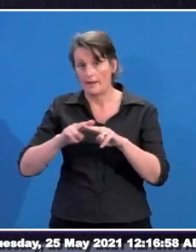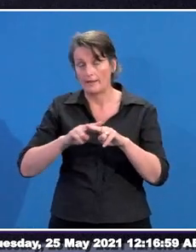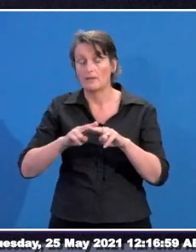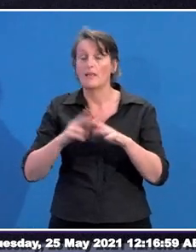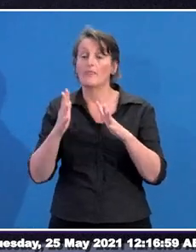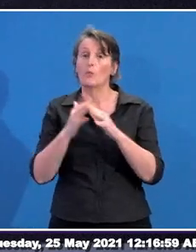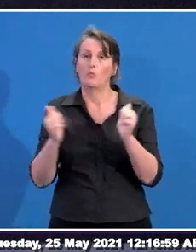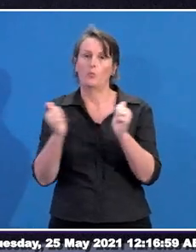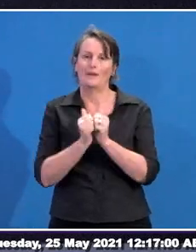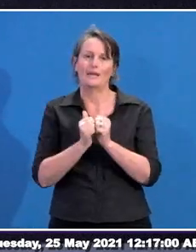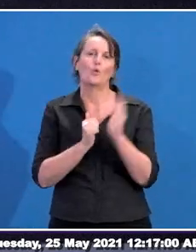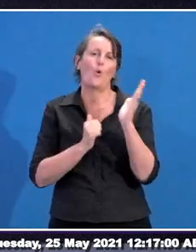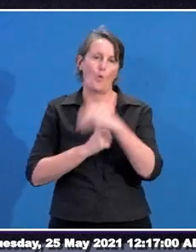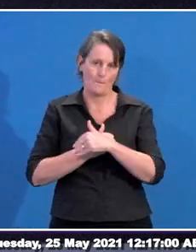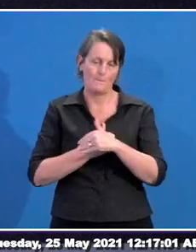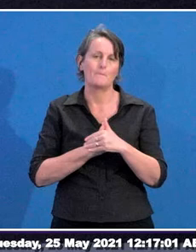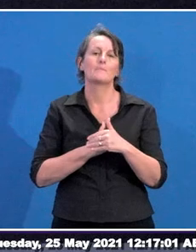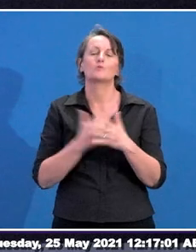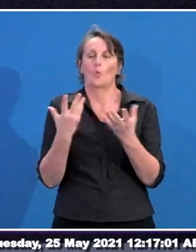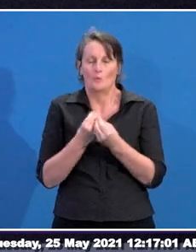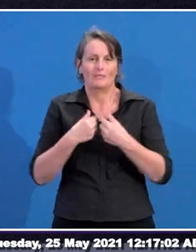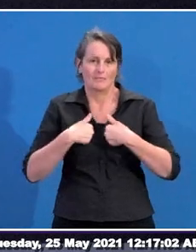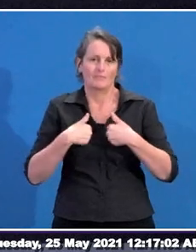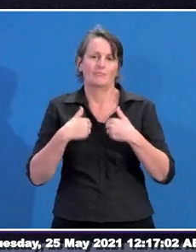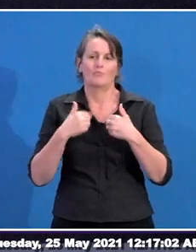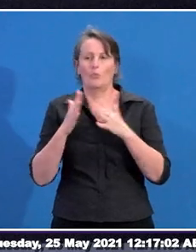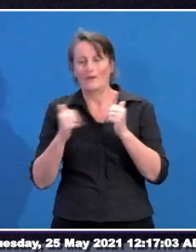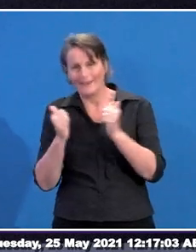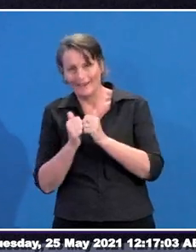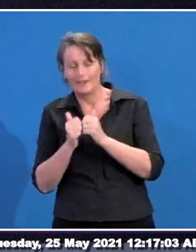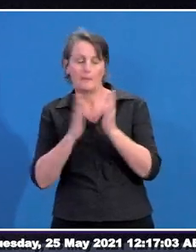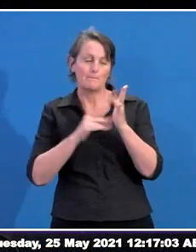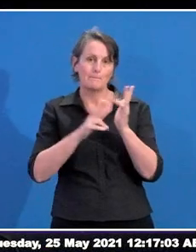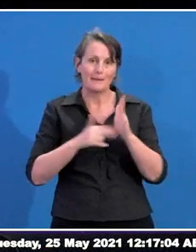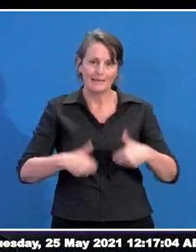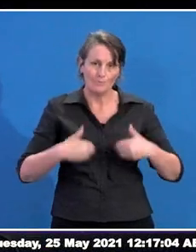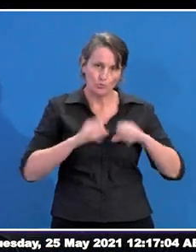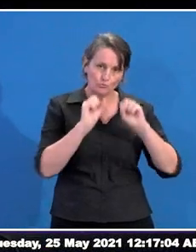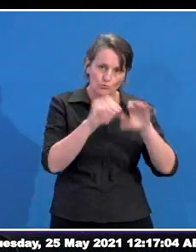on Friday afternoon, spend the weekend, and drop him back in on Monday morning. And who conducted the boarding school?